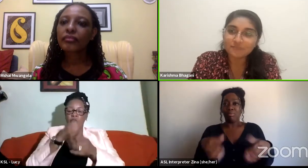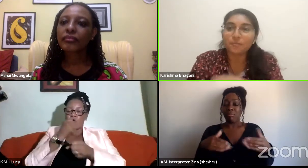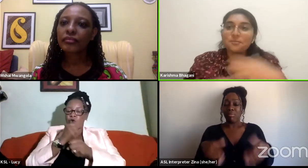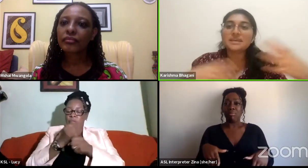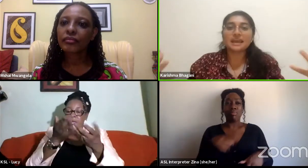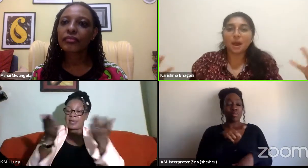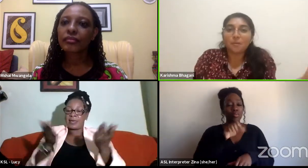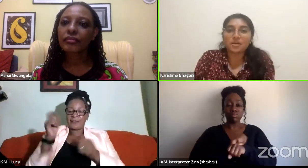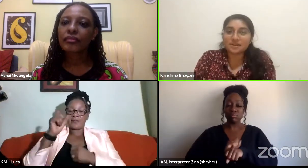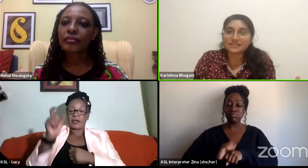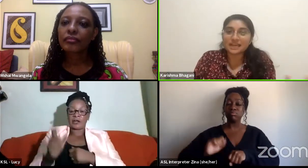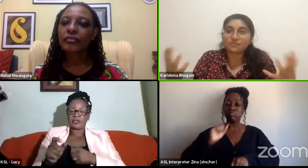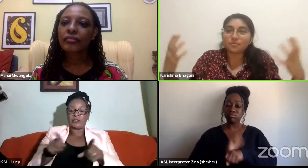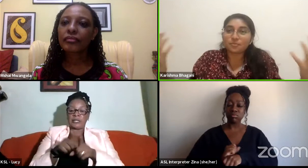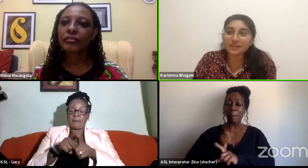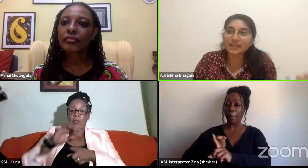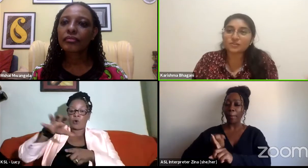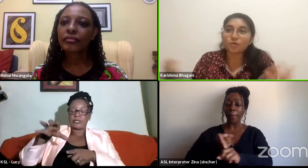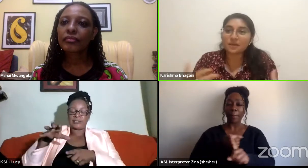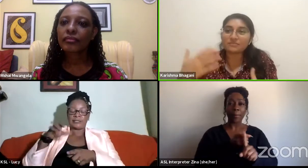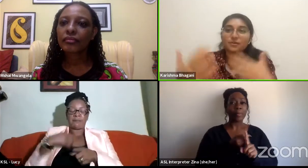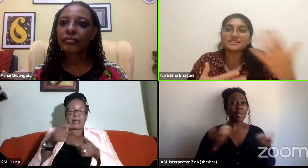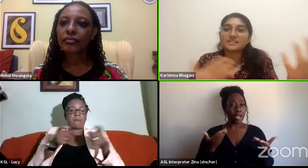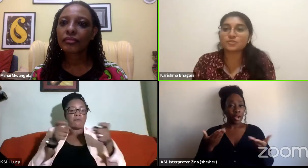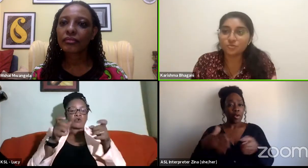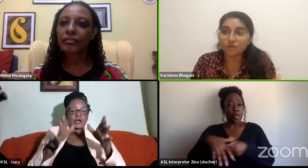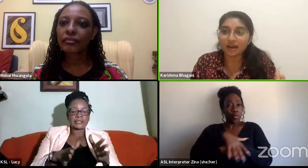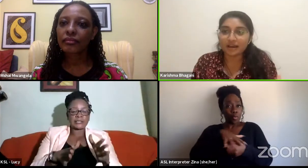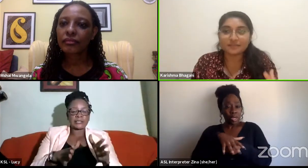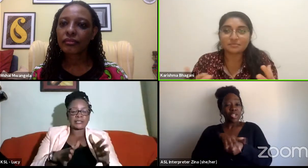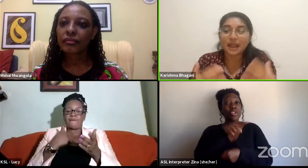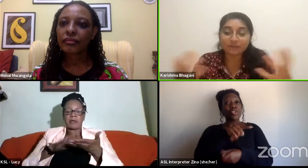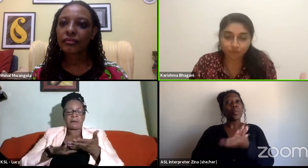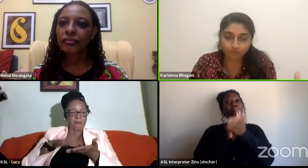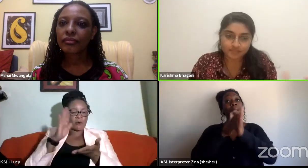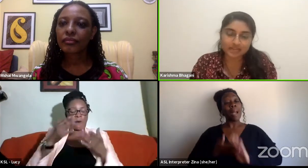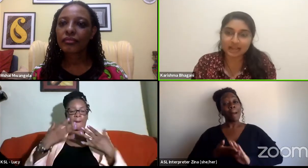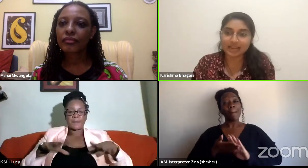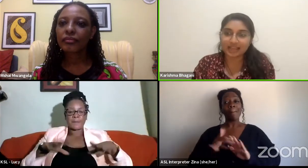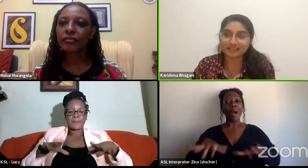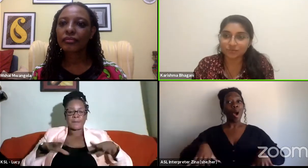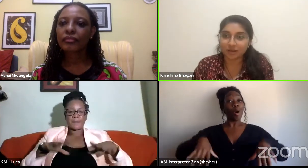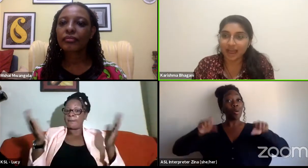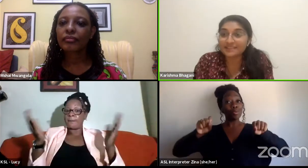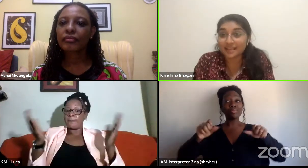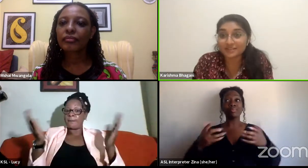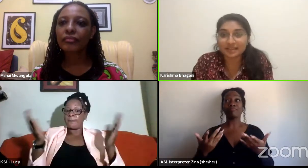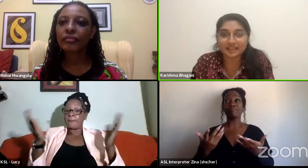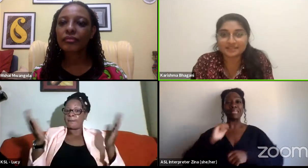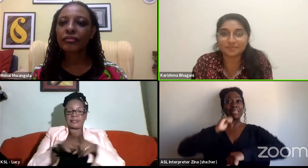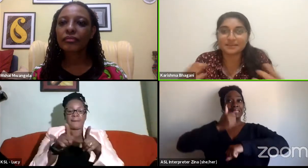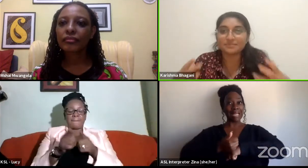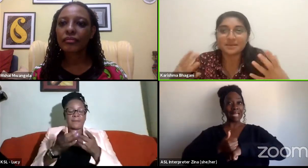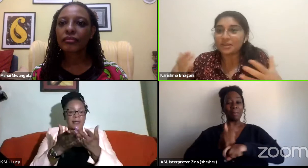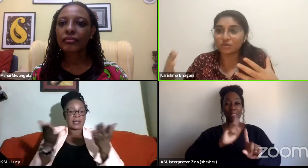for being a moderator and for bringing so many voices to platforms like this one, as somebody